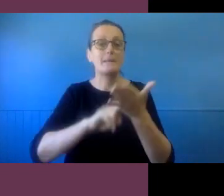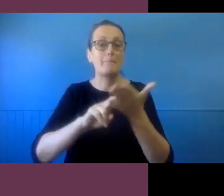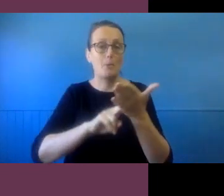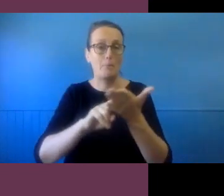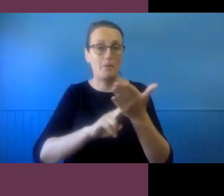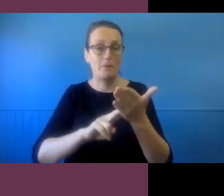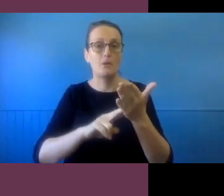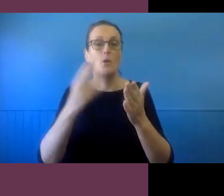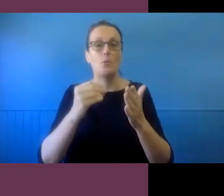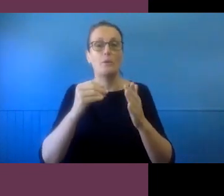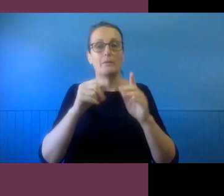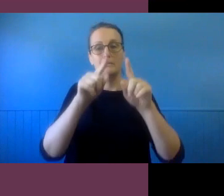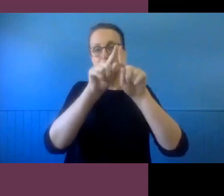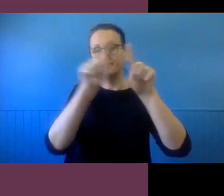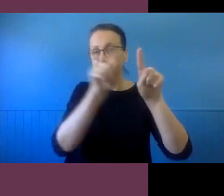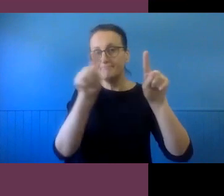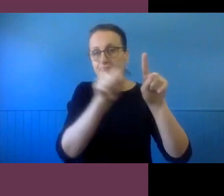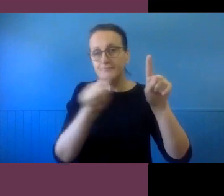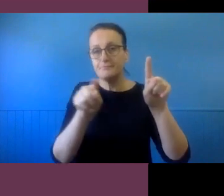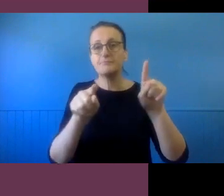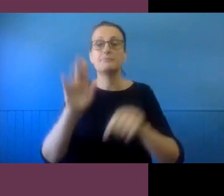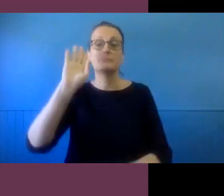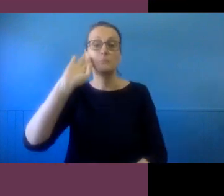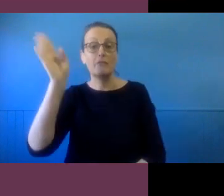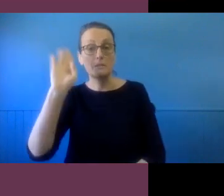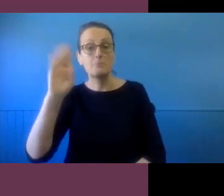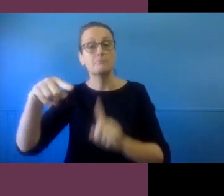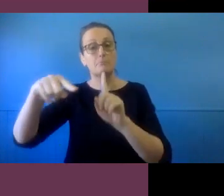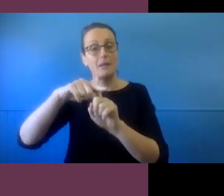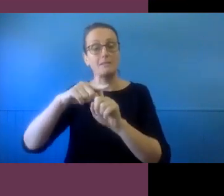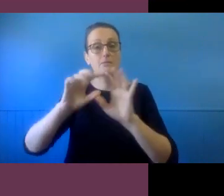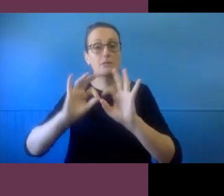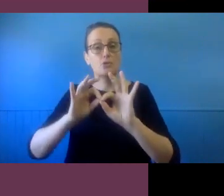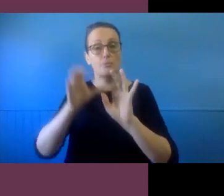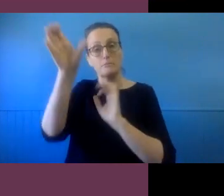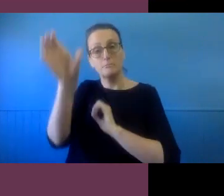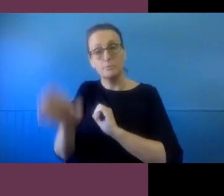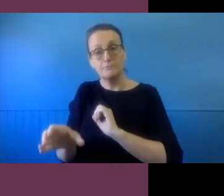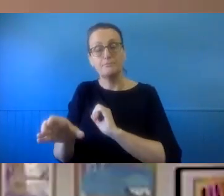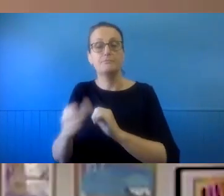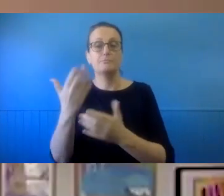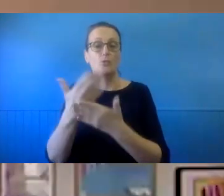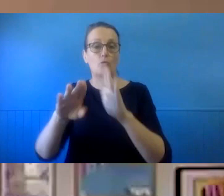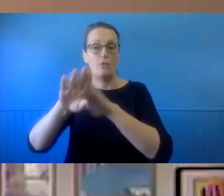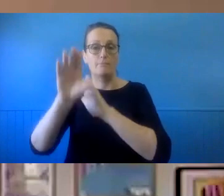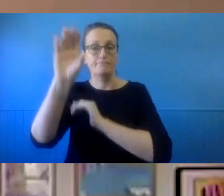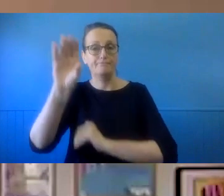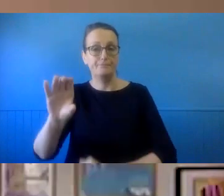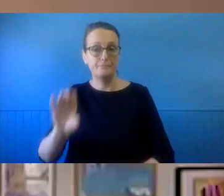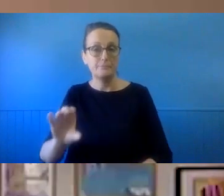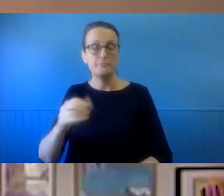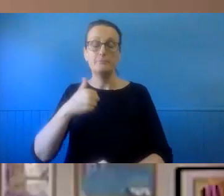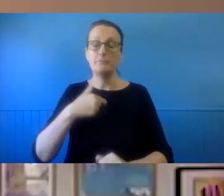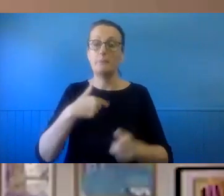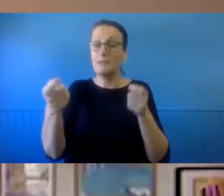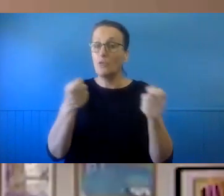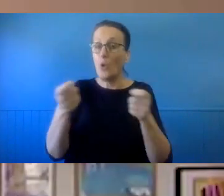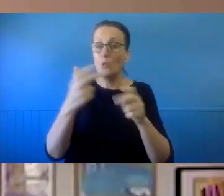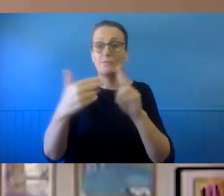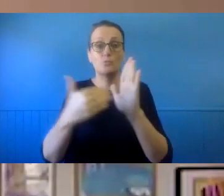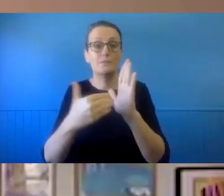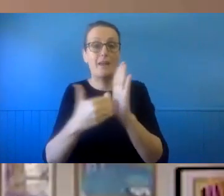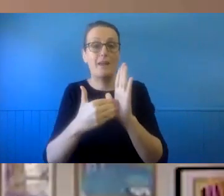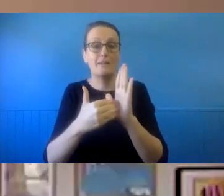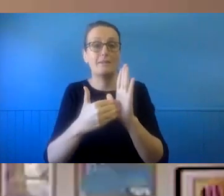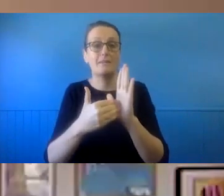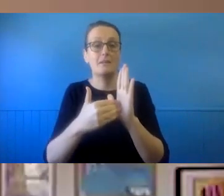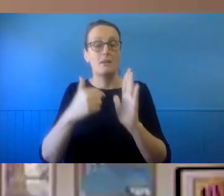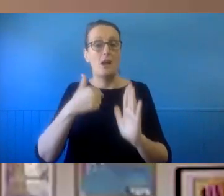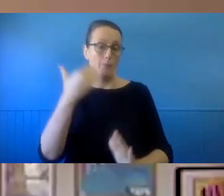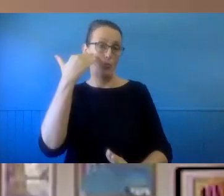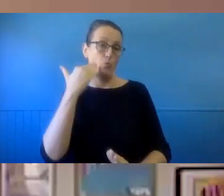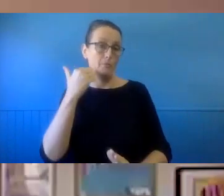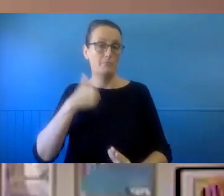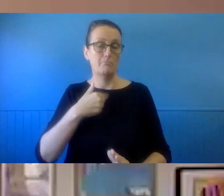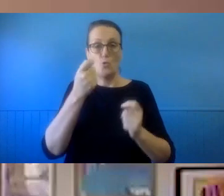and our speakers Ananth and Tom. I'm your host for today's session, I'm a woman in my early 30s, with fair